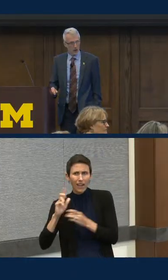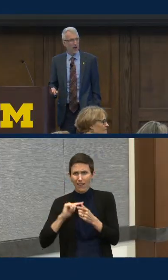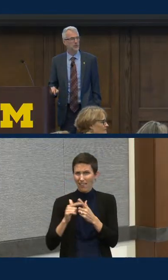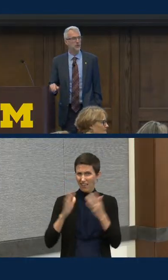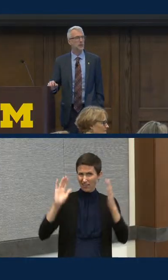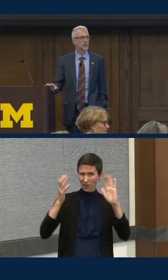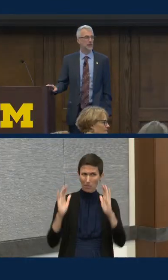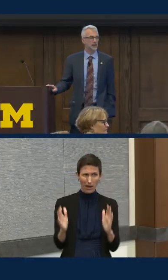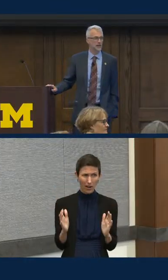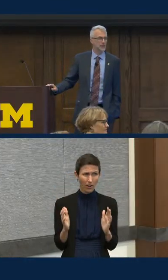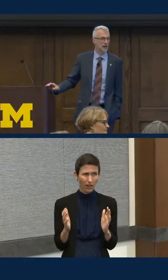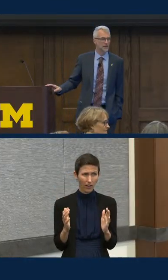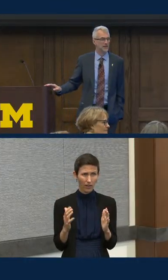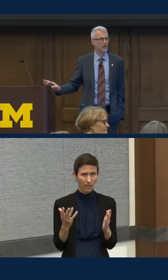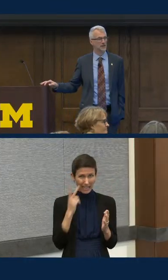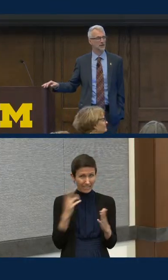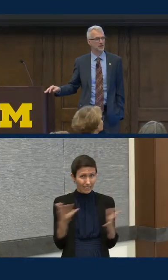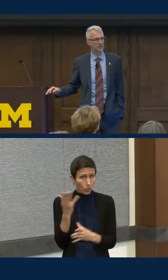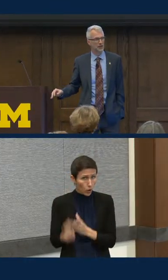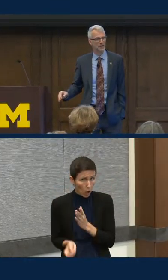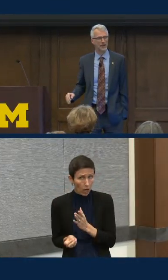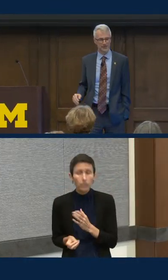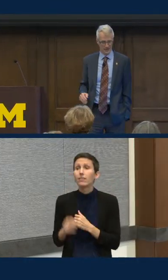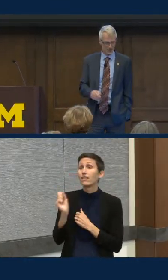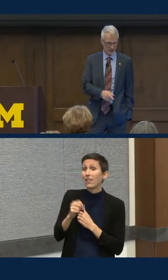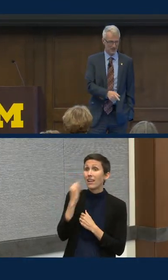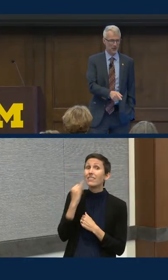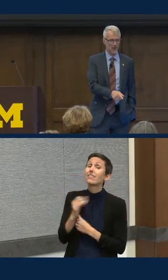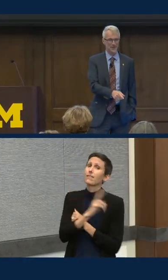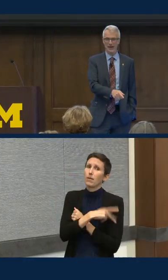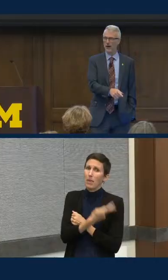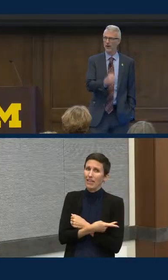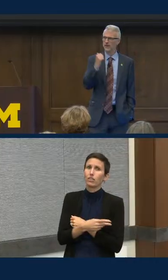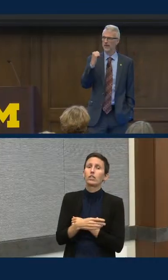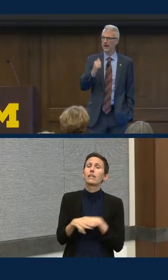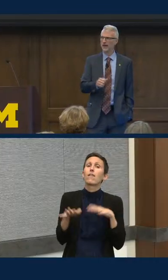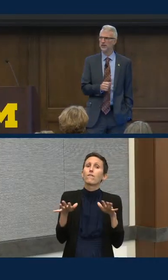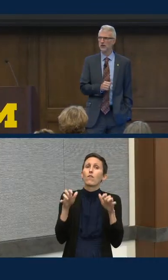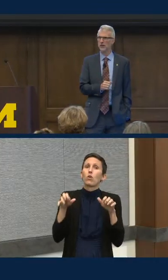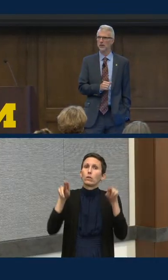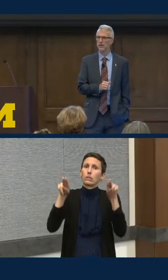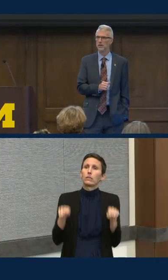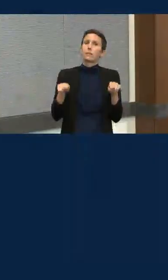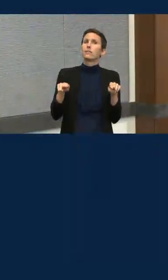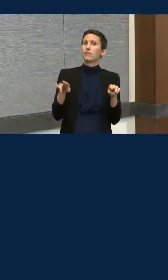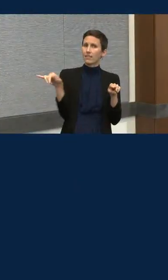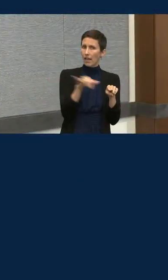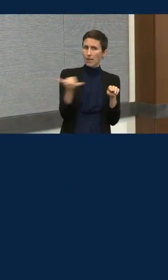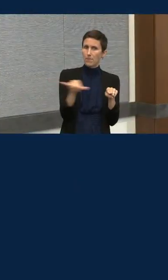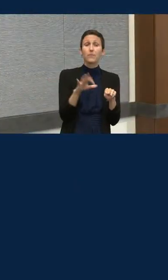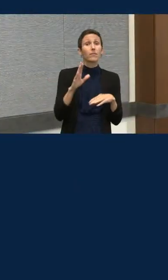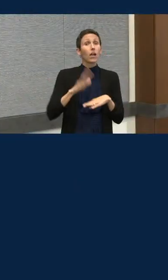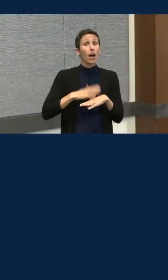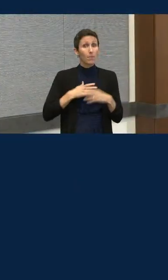results on what you lost? As long as the patient holds still. On the slide I showed in the